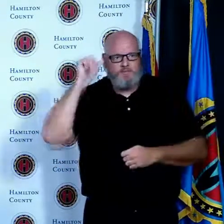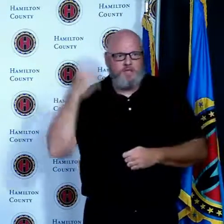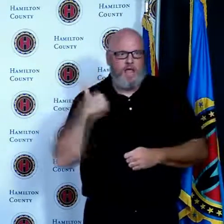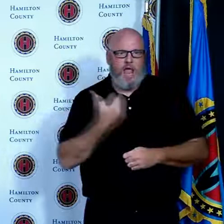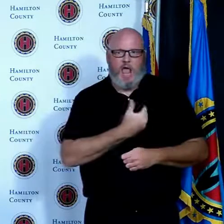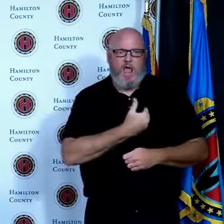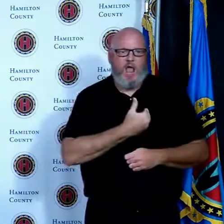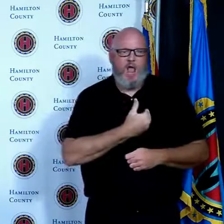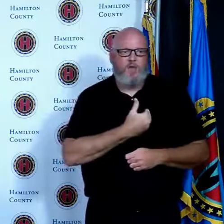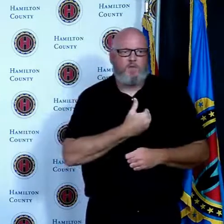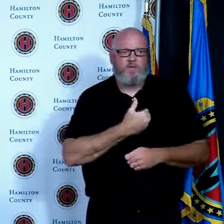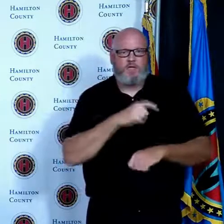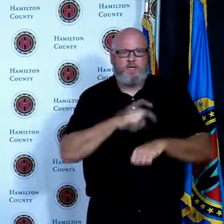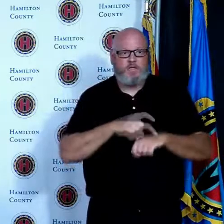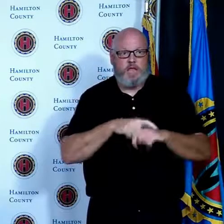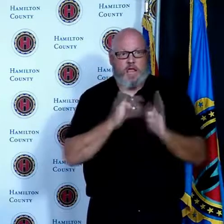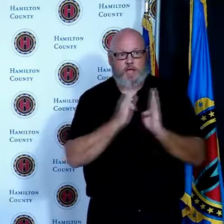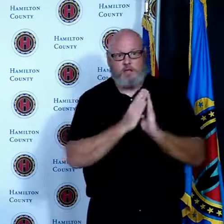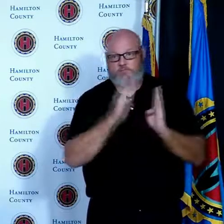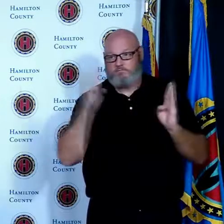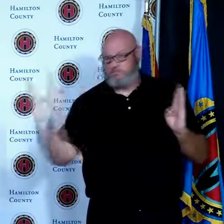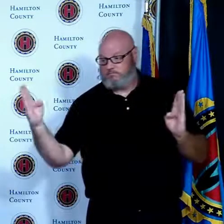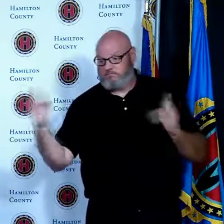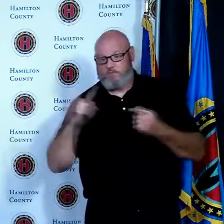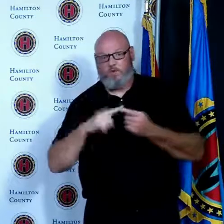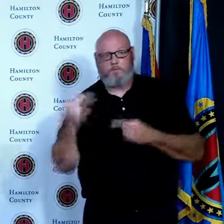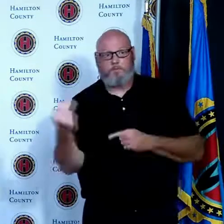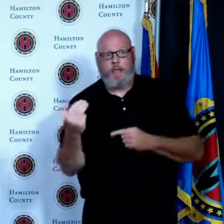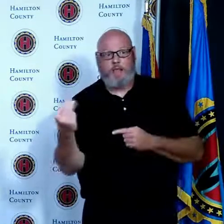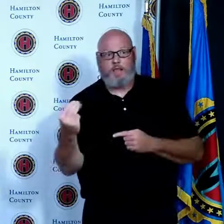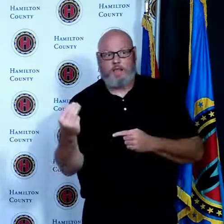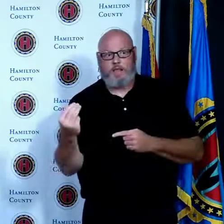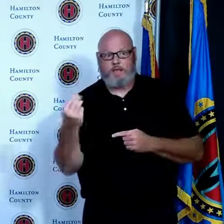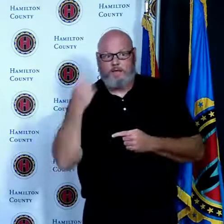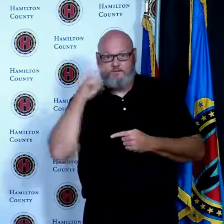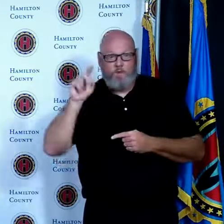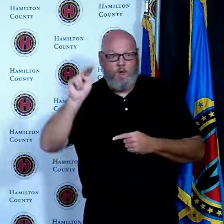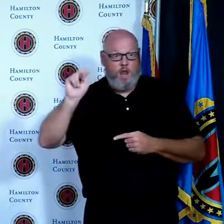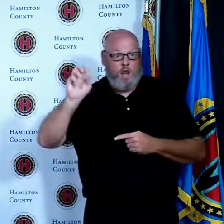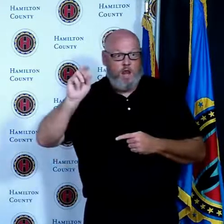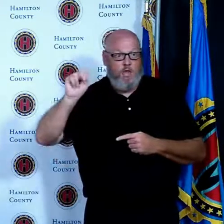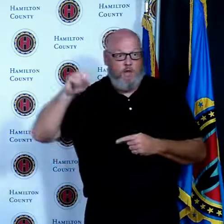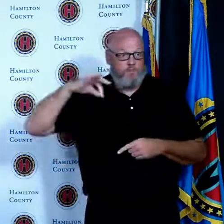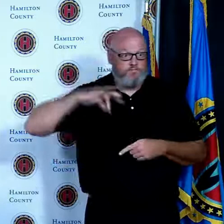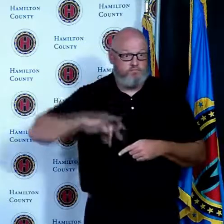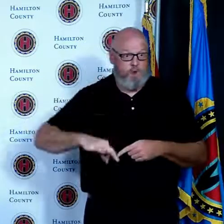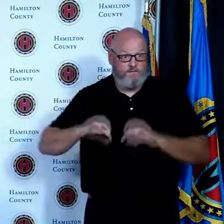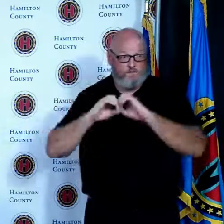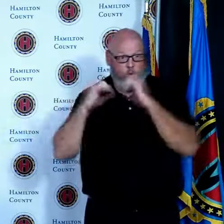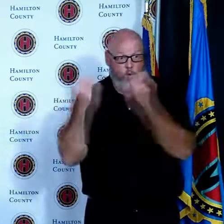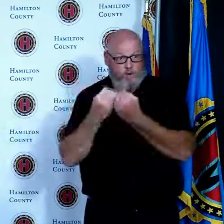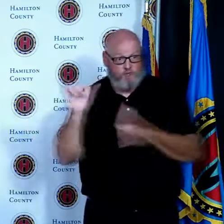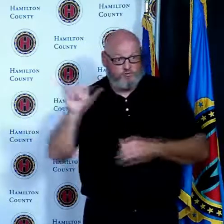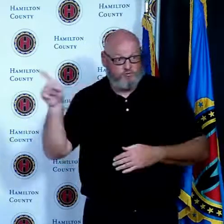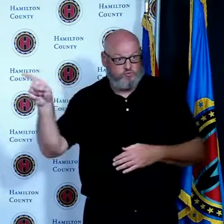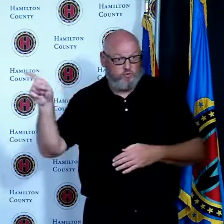Monday so if you're a non-profit and you too have had a reduction because of Covid-19 in your resources